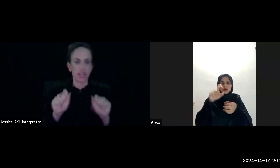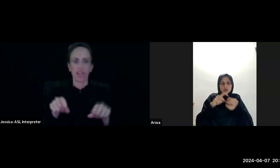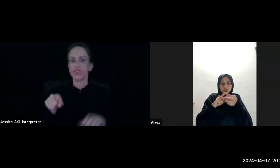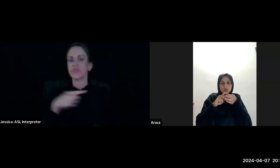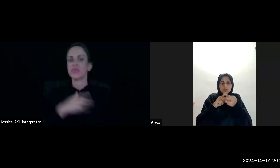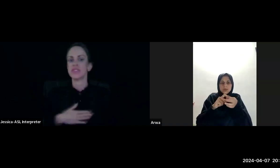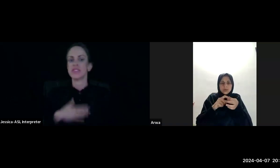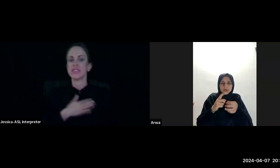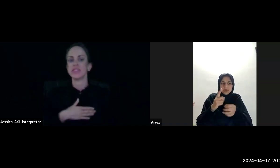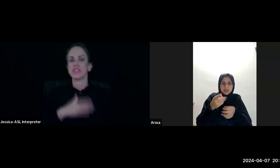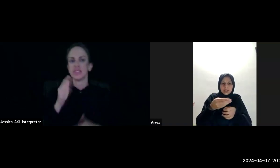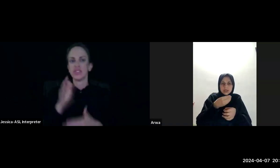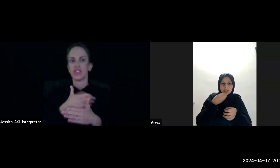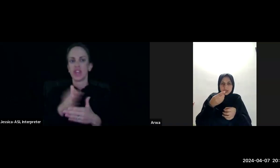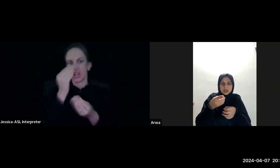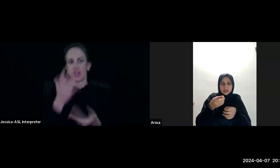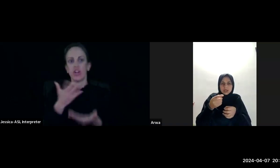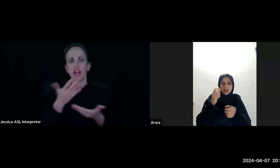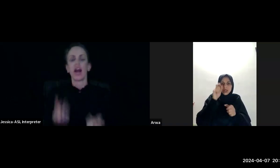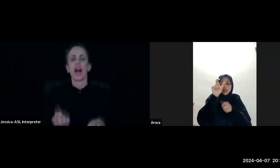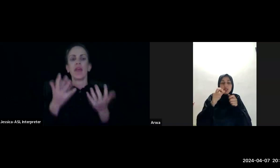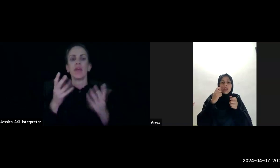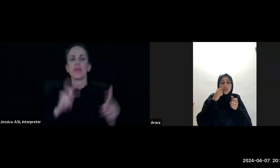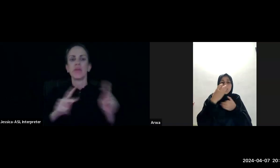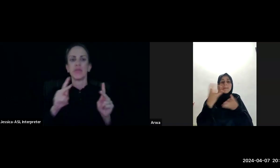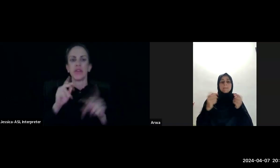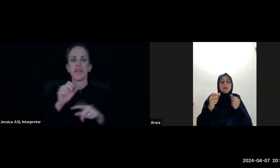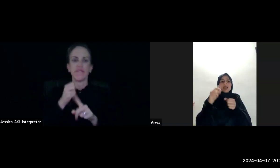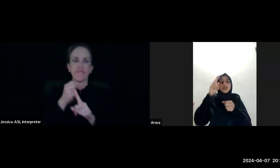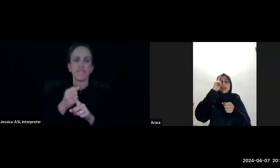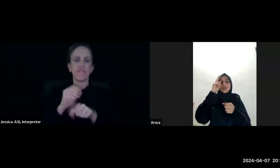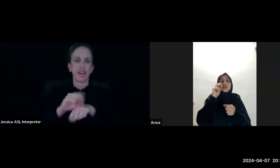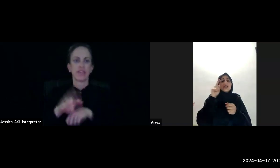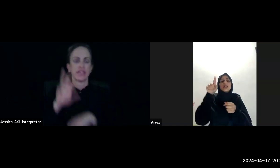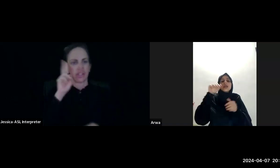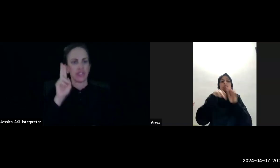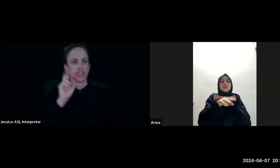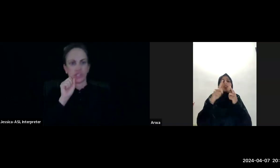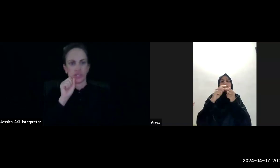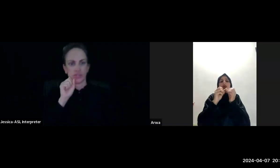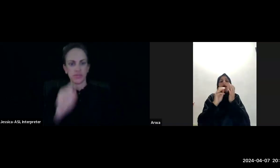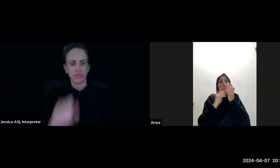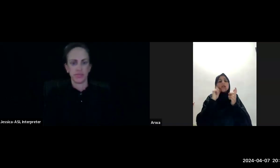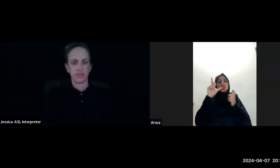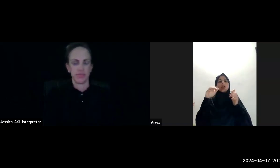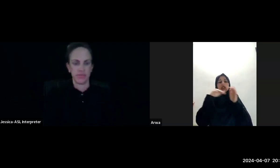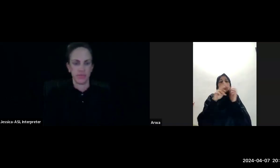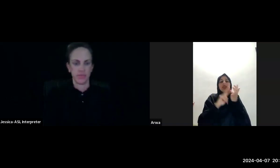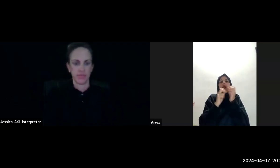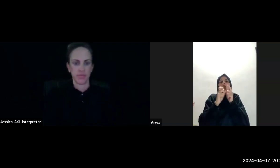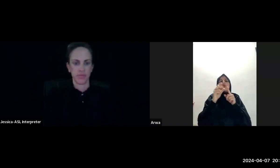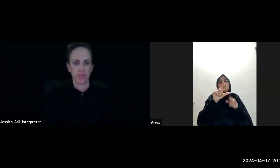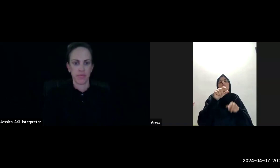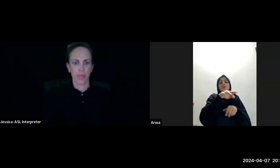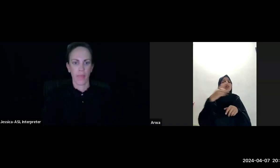of people affected by Usher syndrome in Tamil Nadu. that's one of the questions raised. [Dr Kumar speaking] well I